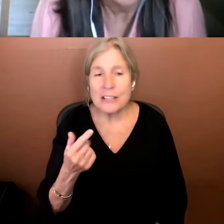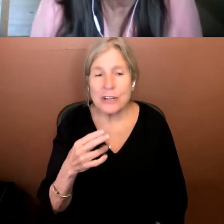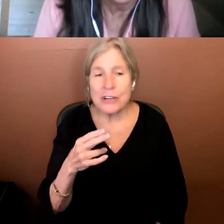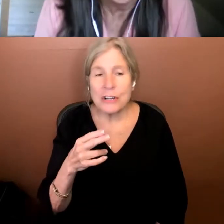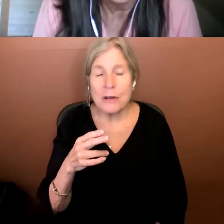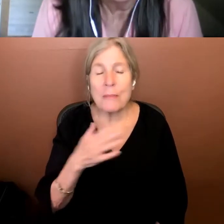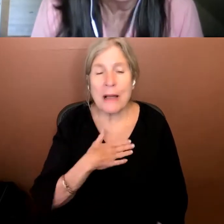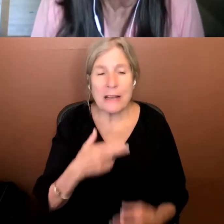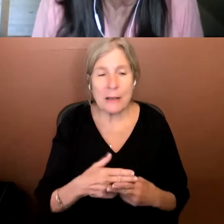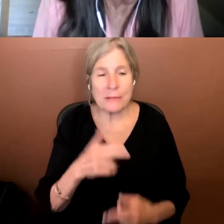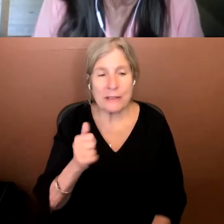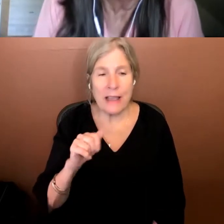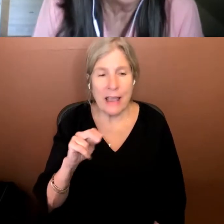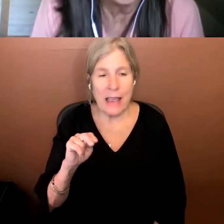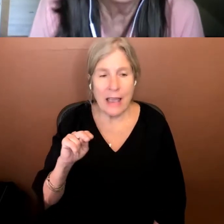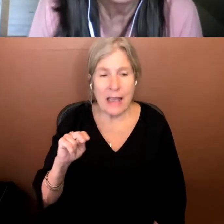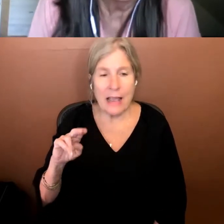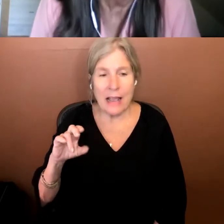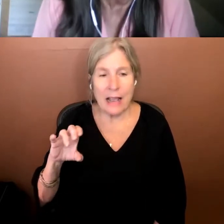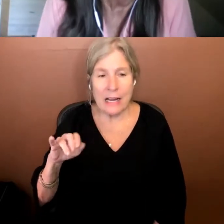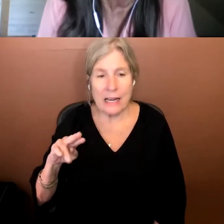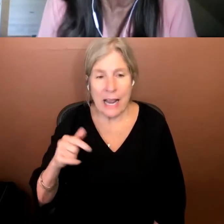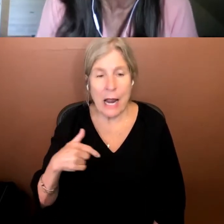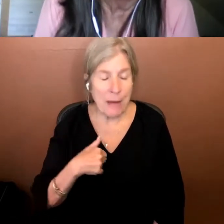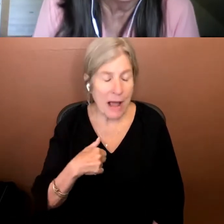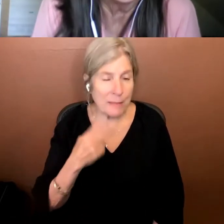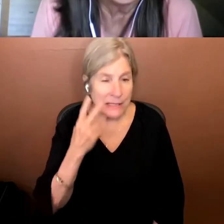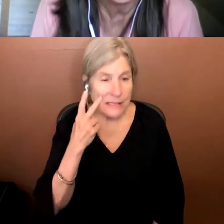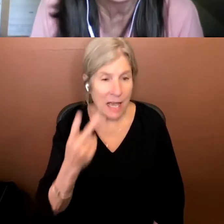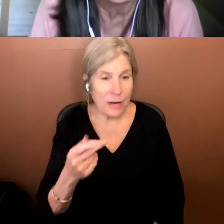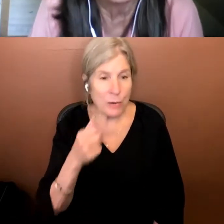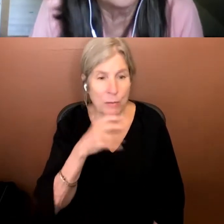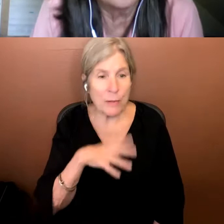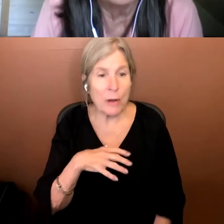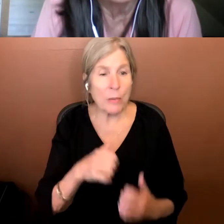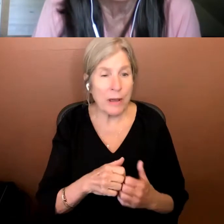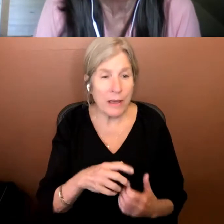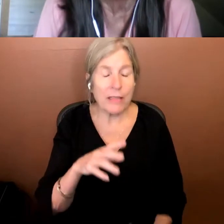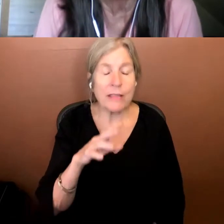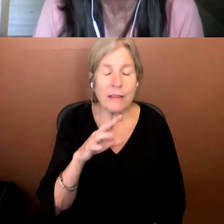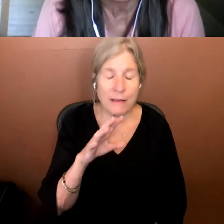Cunningham. I'm a sighted woman with salt and pepper